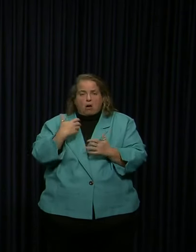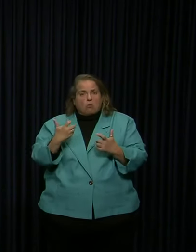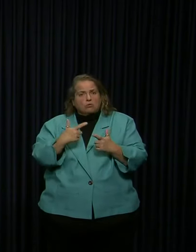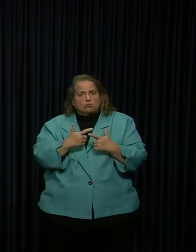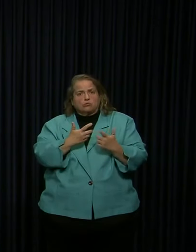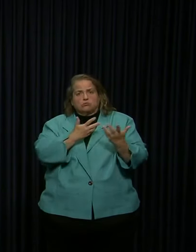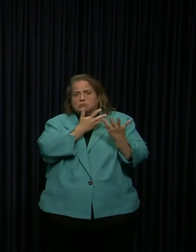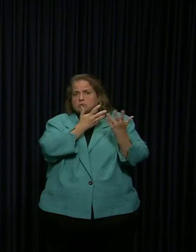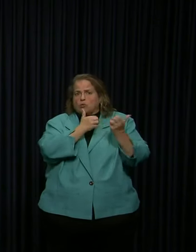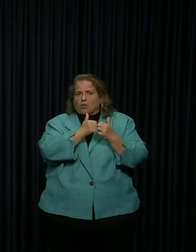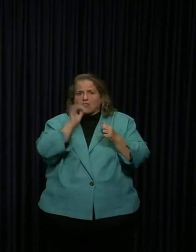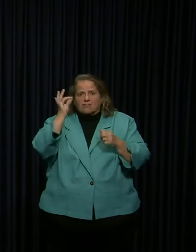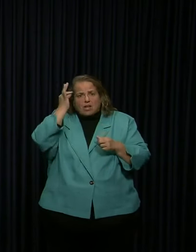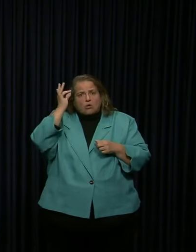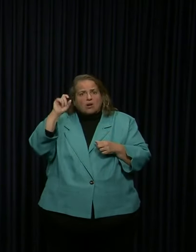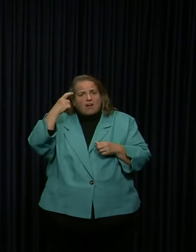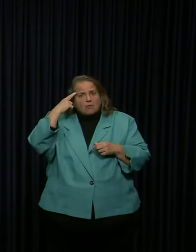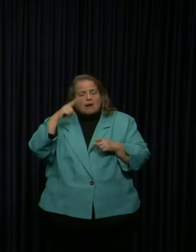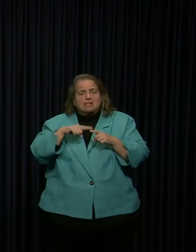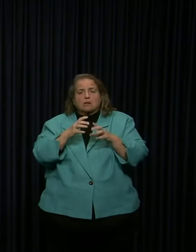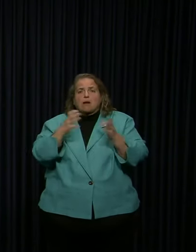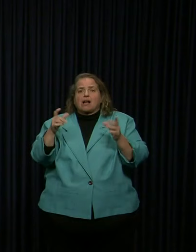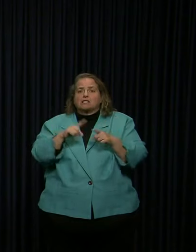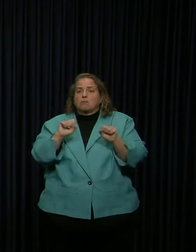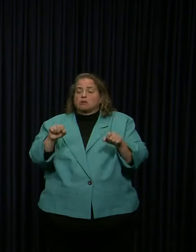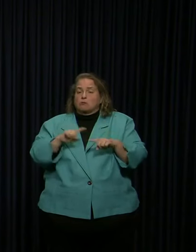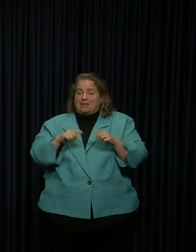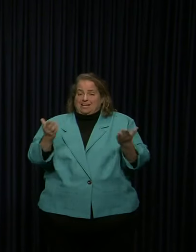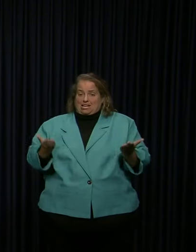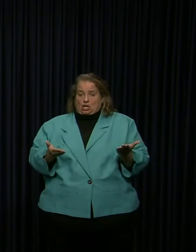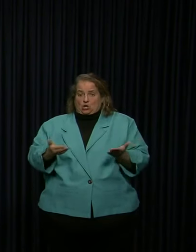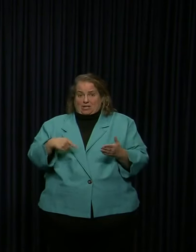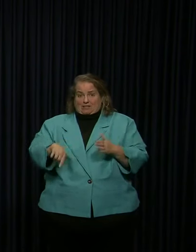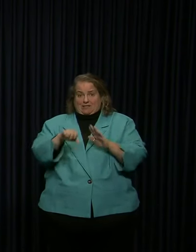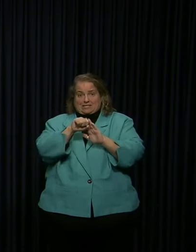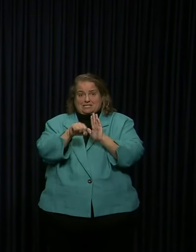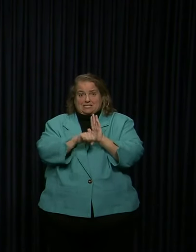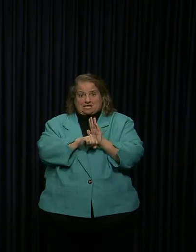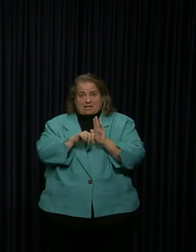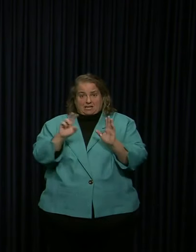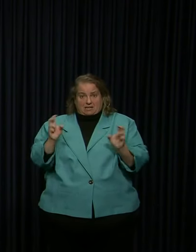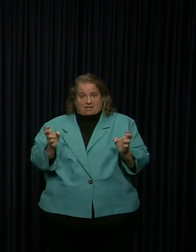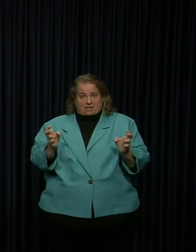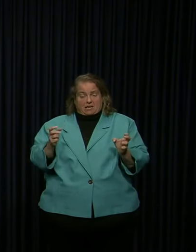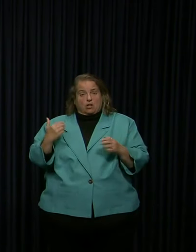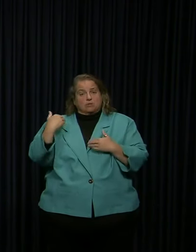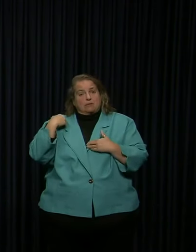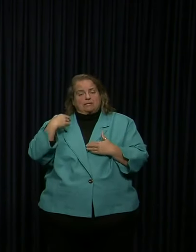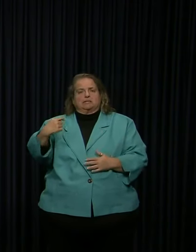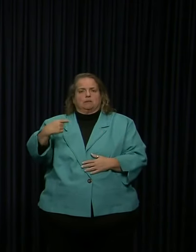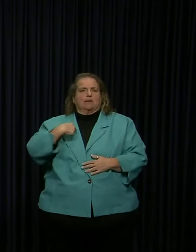TIERING. THIS WILL BE OUR SECOND SPOT IN I KNOW NORTHERN KENTUCKY HAS BEEN HIT PRETTY HARD.